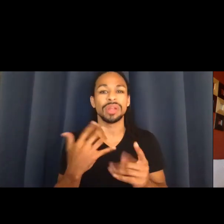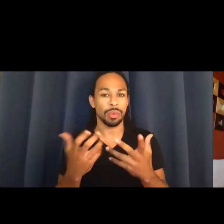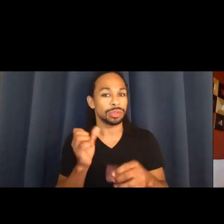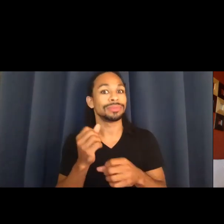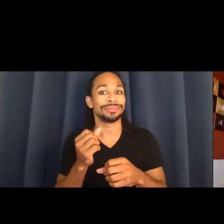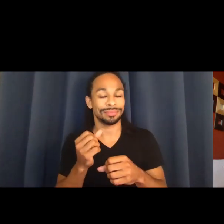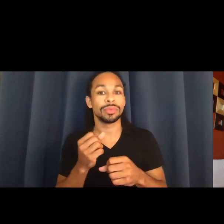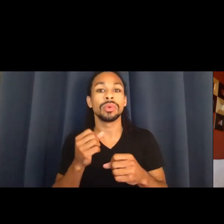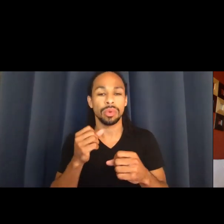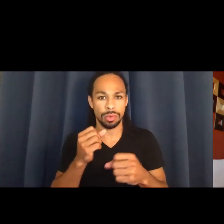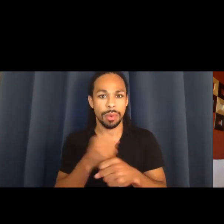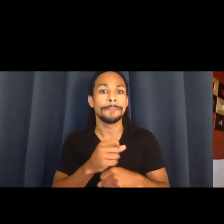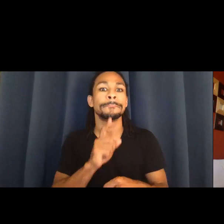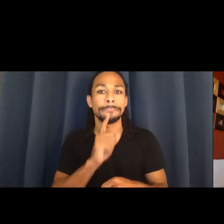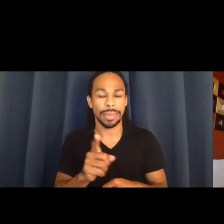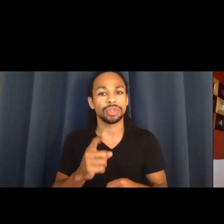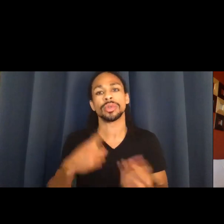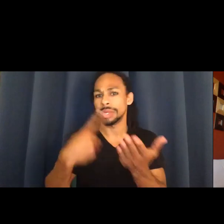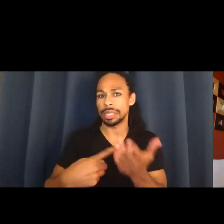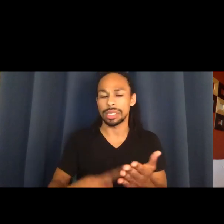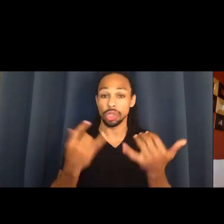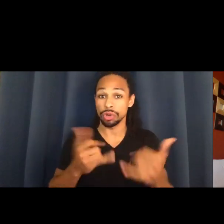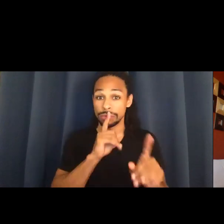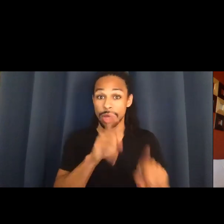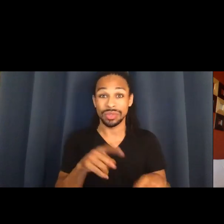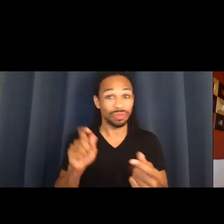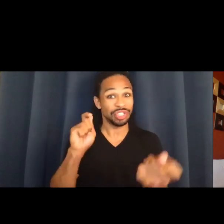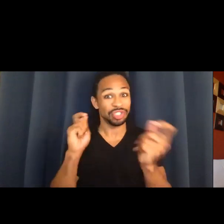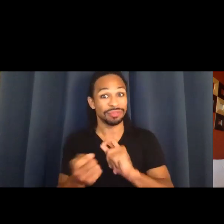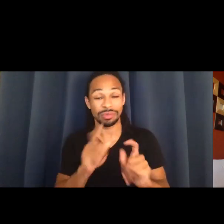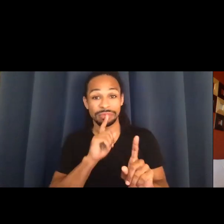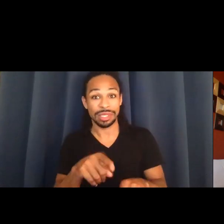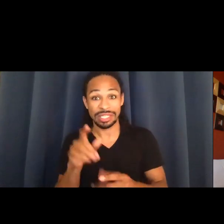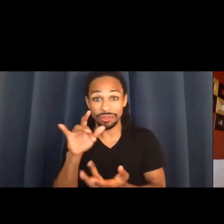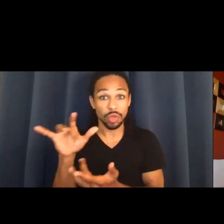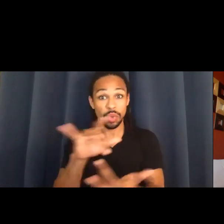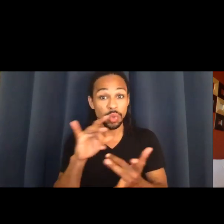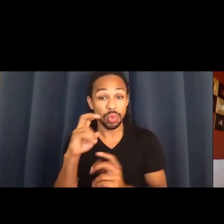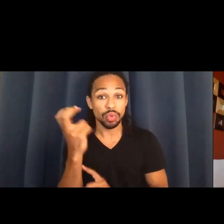to look towards current responses to shifting touring and look towards the future of what